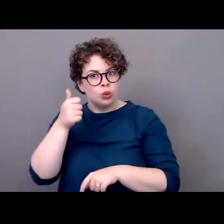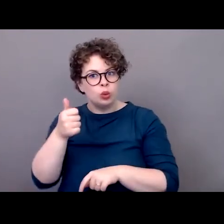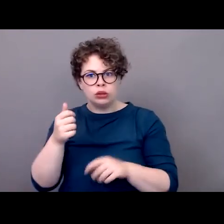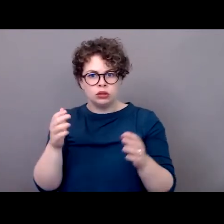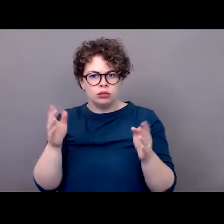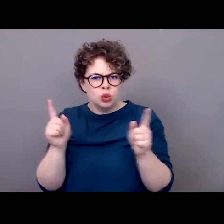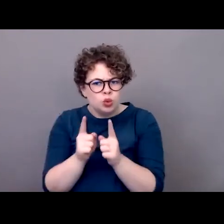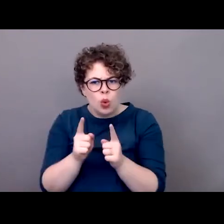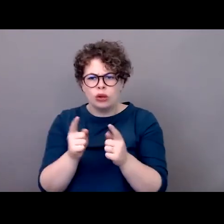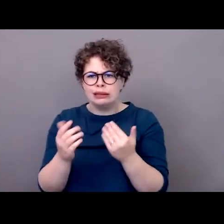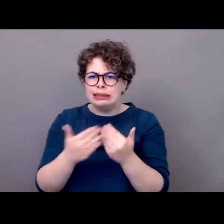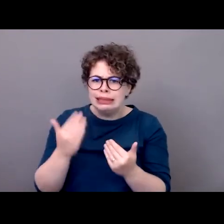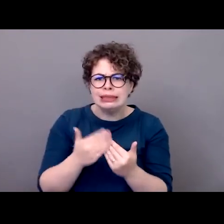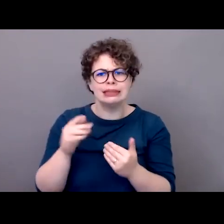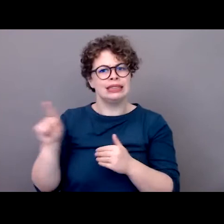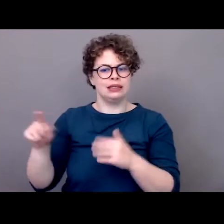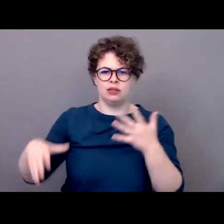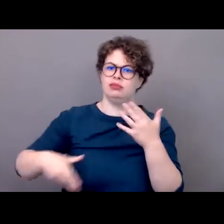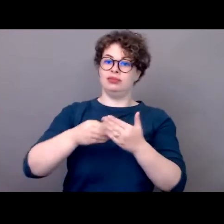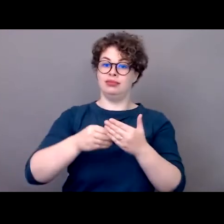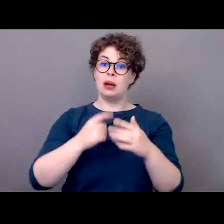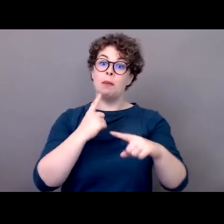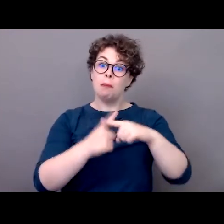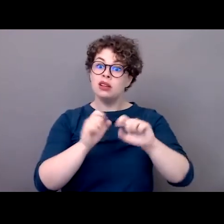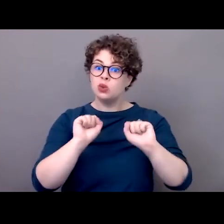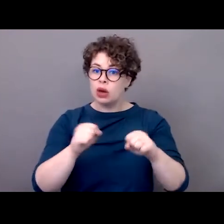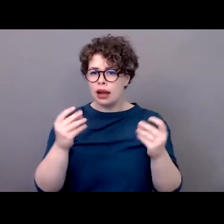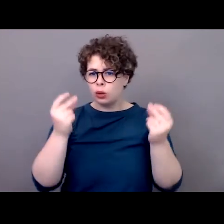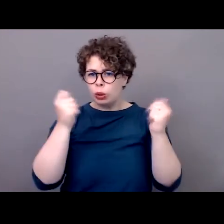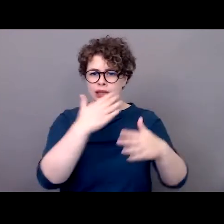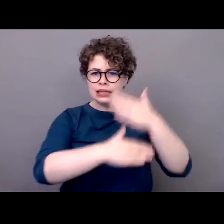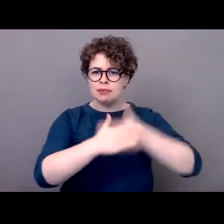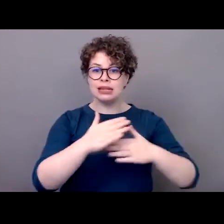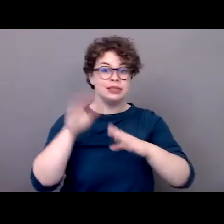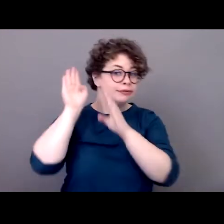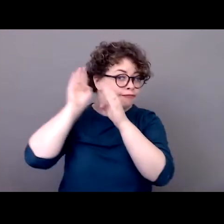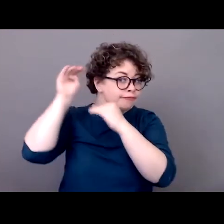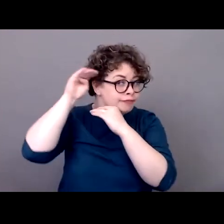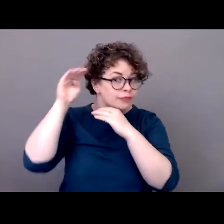And that allows data to disaggregation, so comparing all sorts of indicators, between